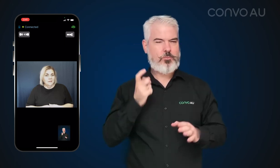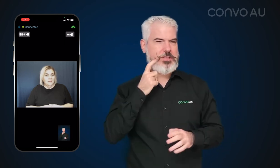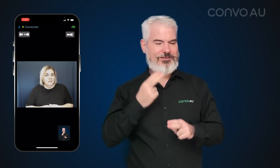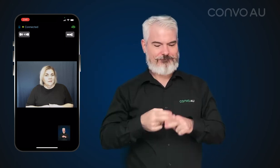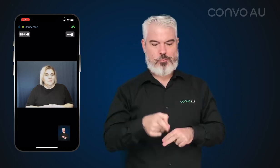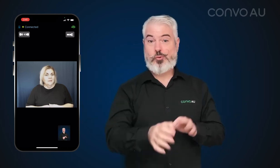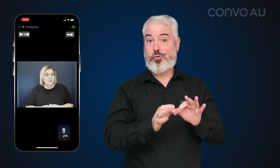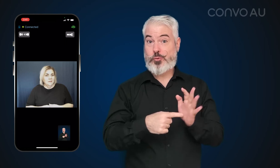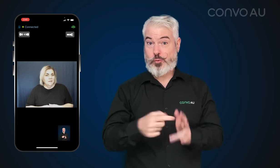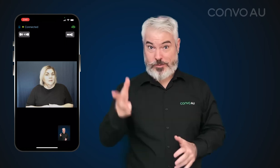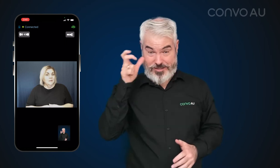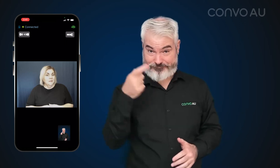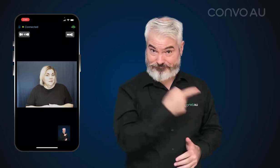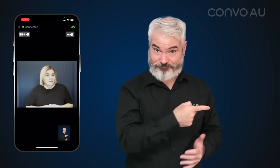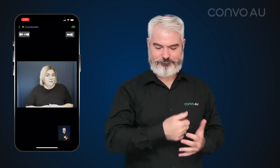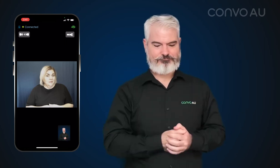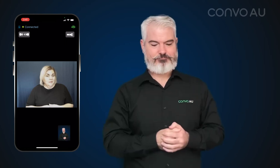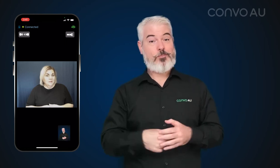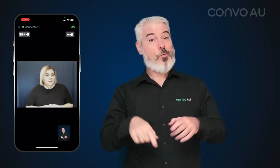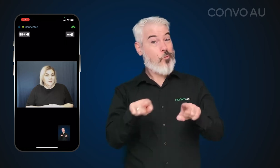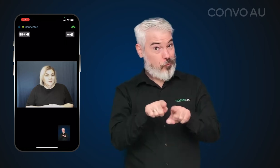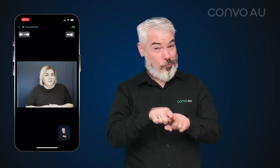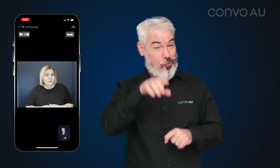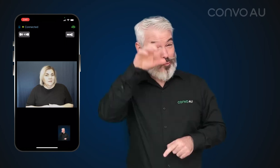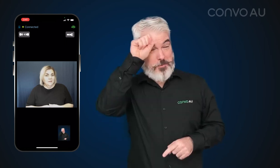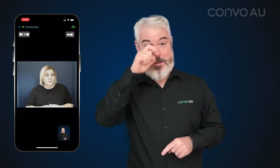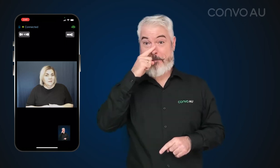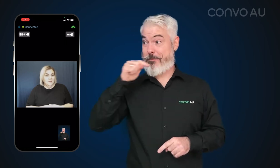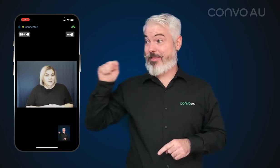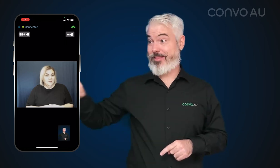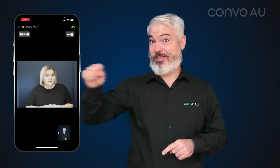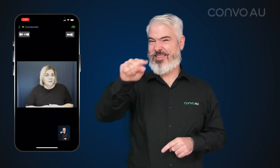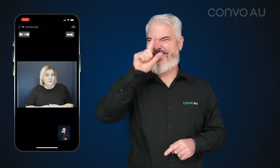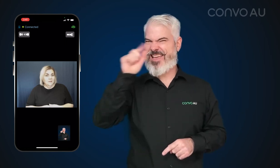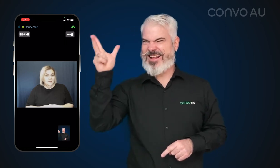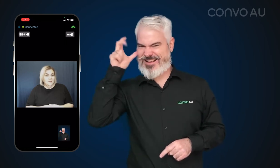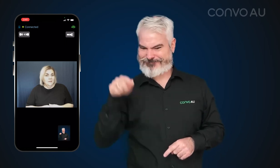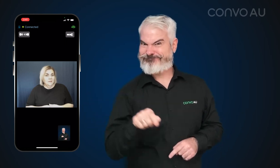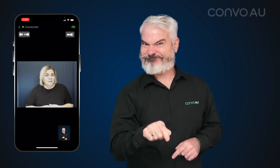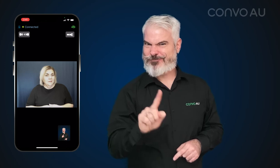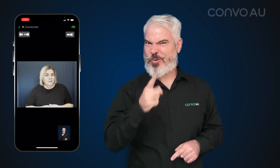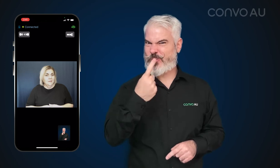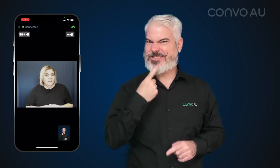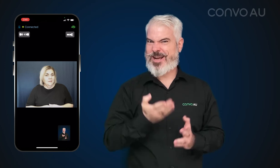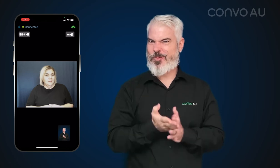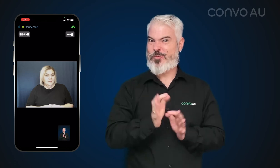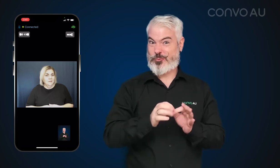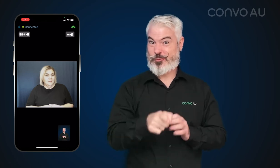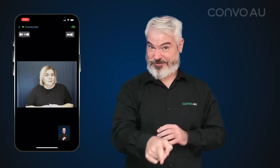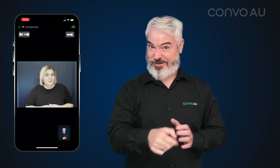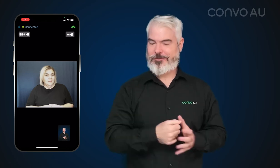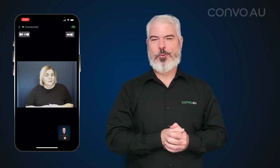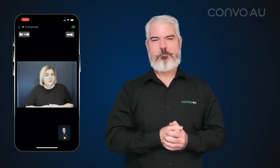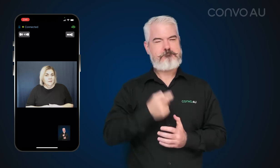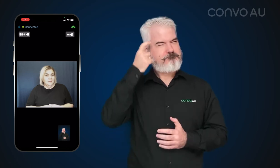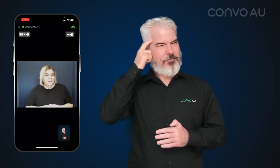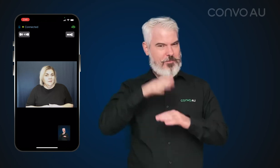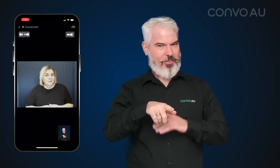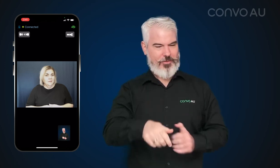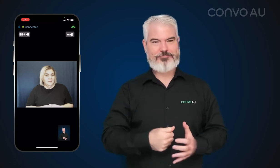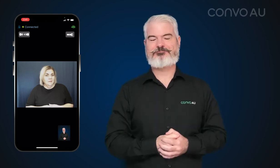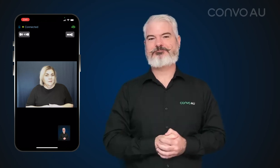and remember other people in the same room may hear what you are saying though the Video Interpreter.